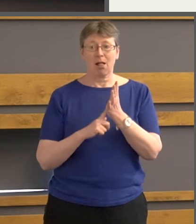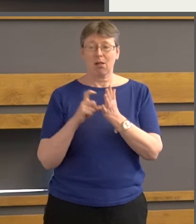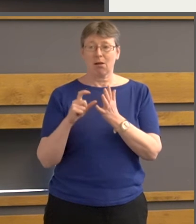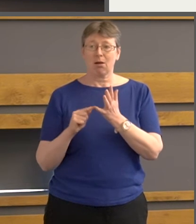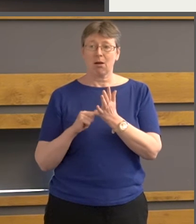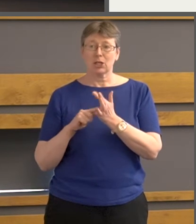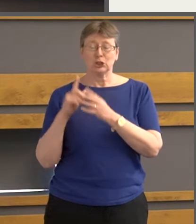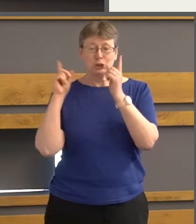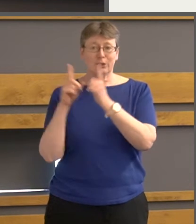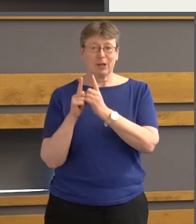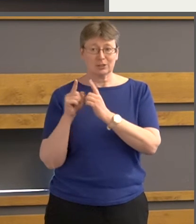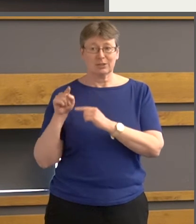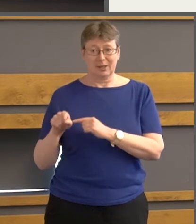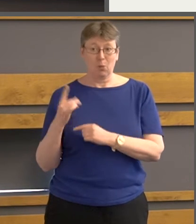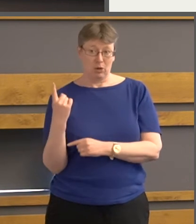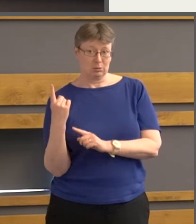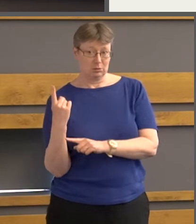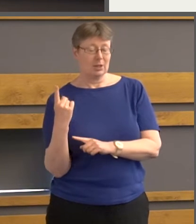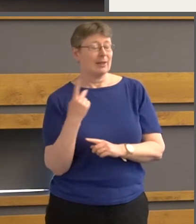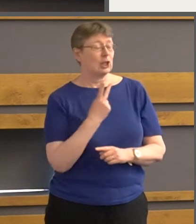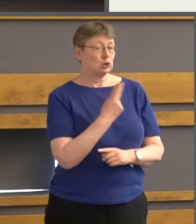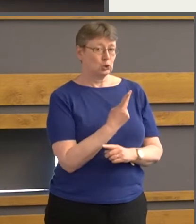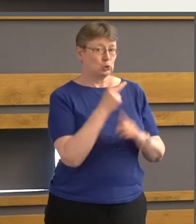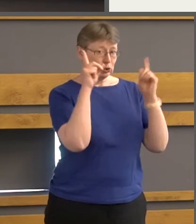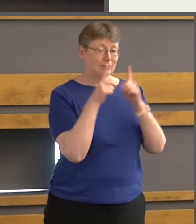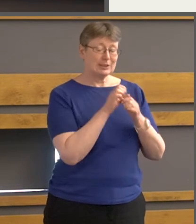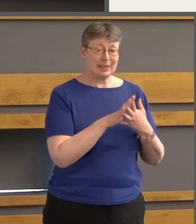And I realized that my supervisor's father had actually come to study